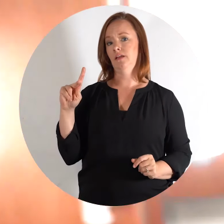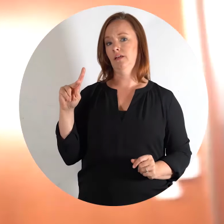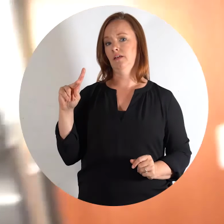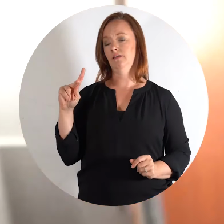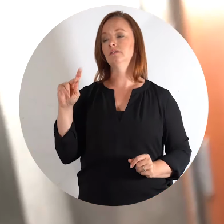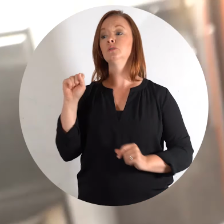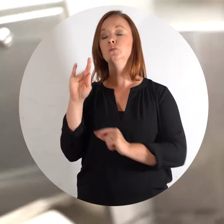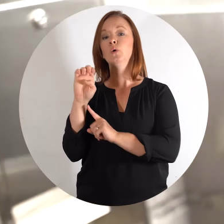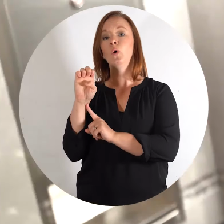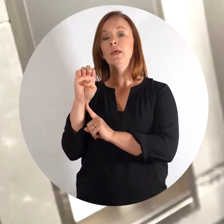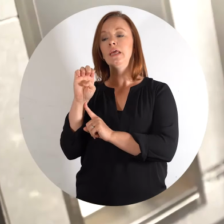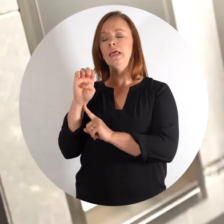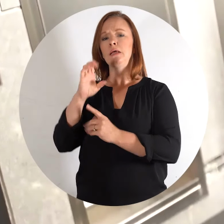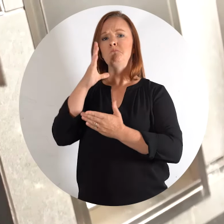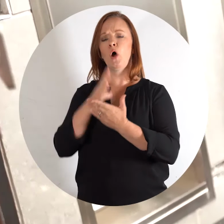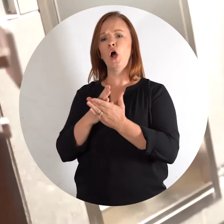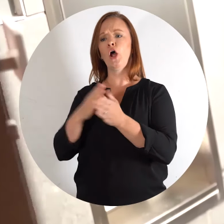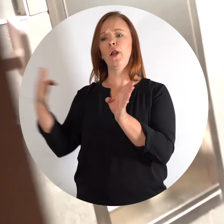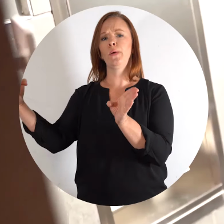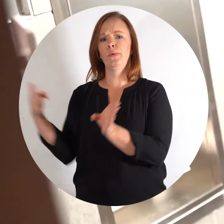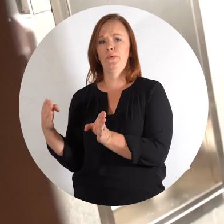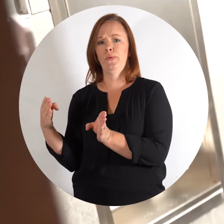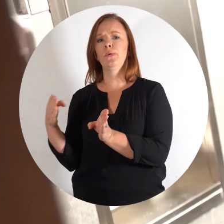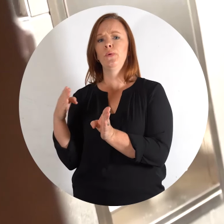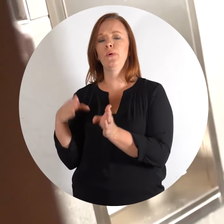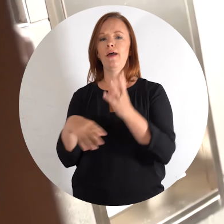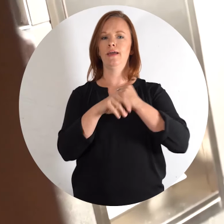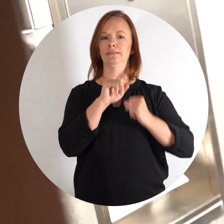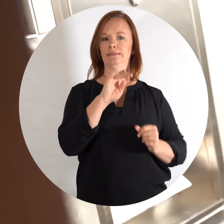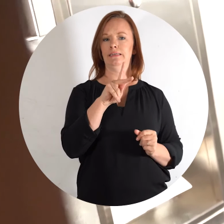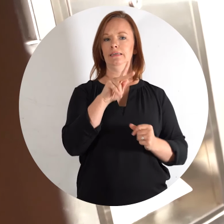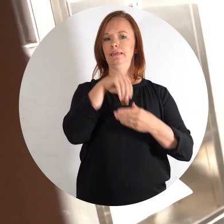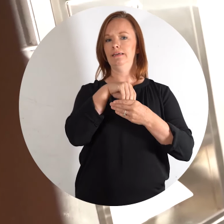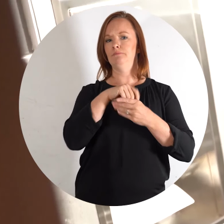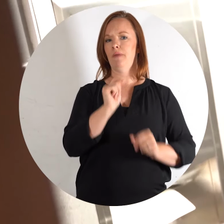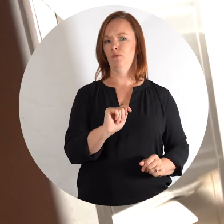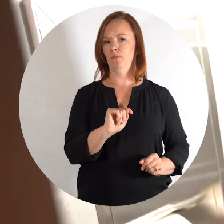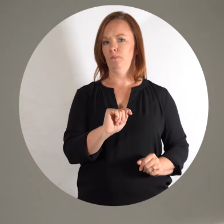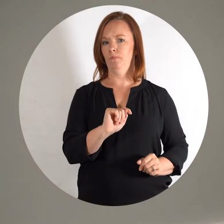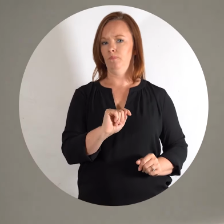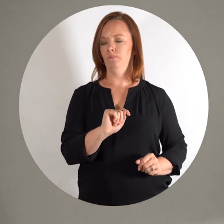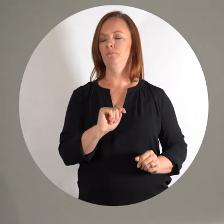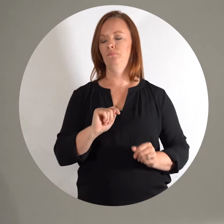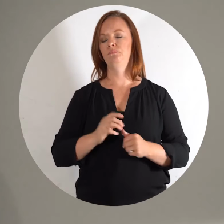by pushing back through into the suite itself. So what we did was, we actually bumped the wall in